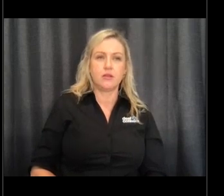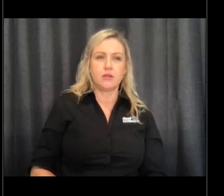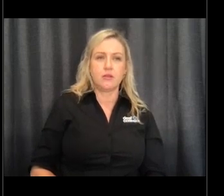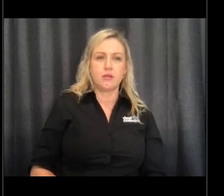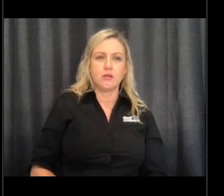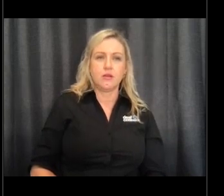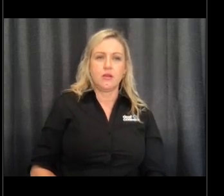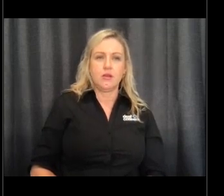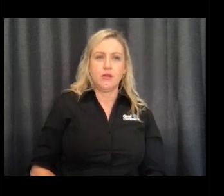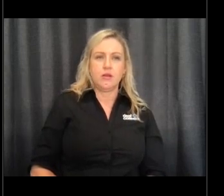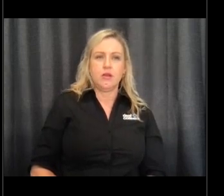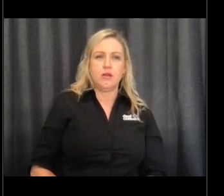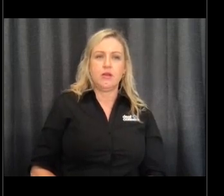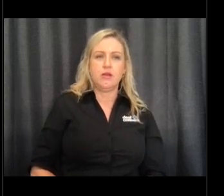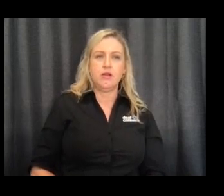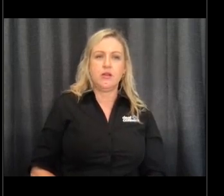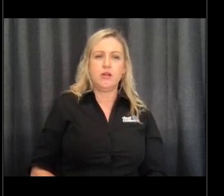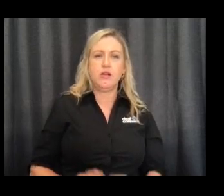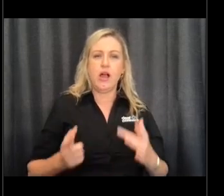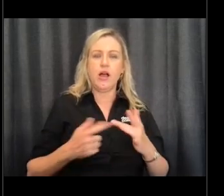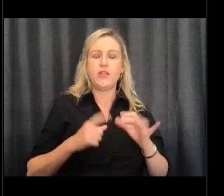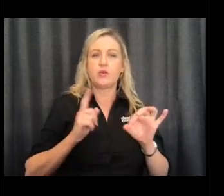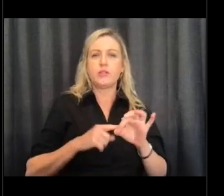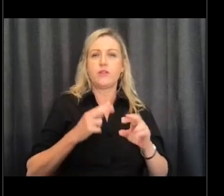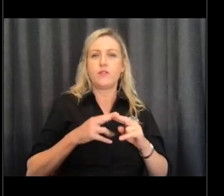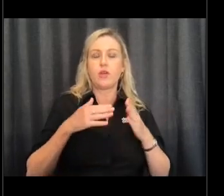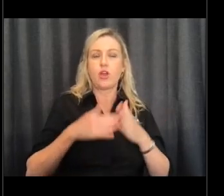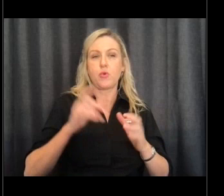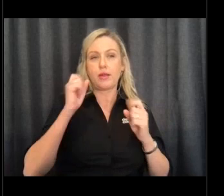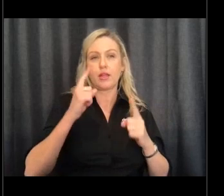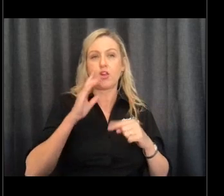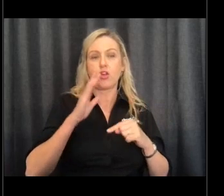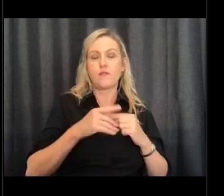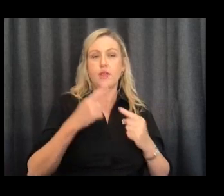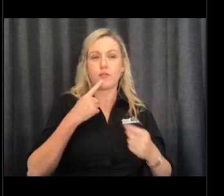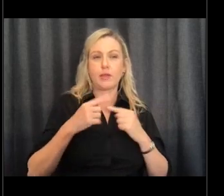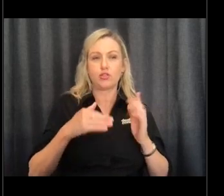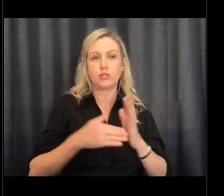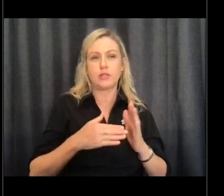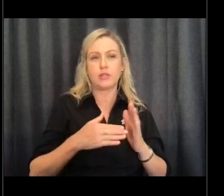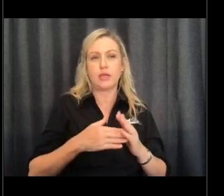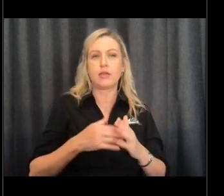content today. Imagine you have a client named Toby. Toby is 19.